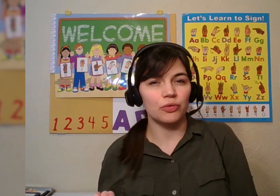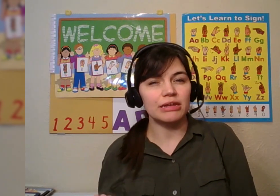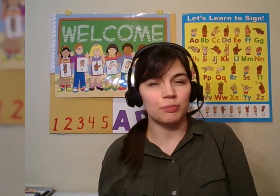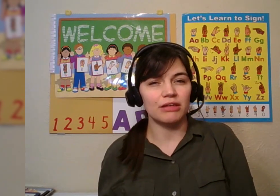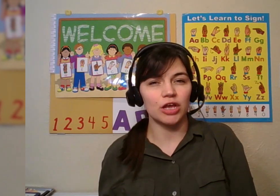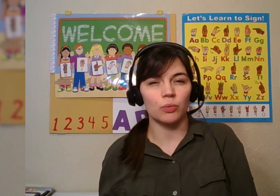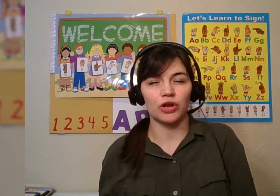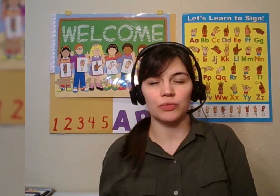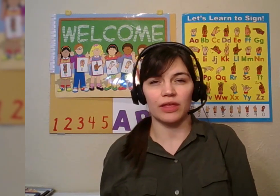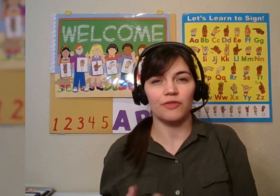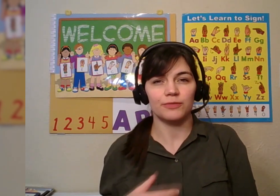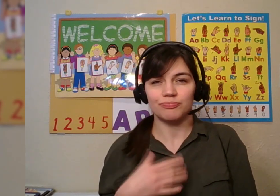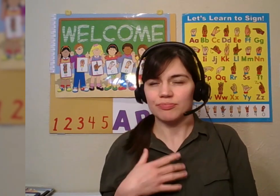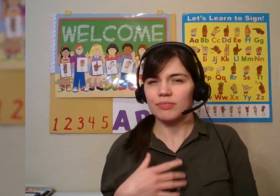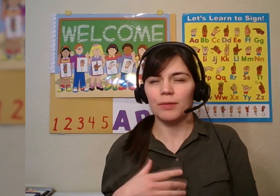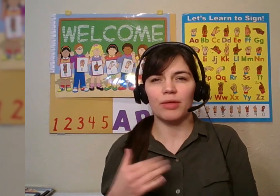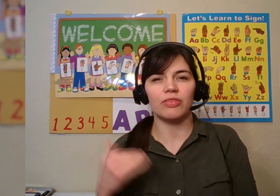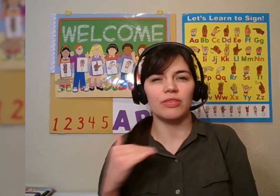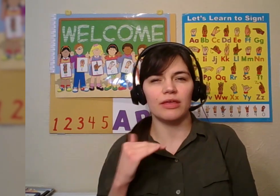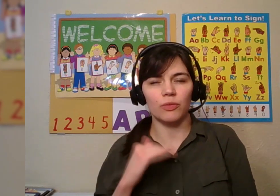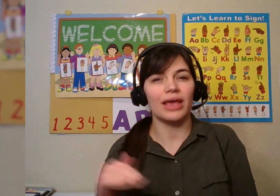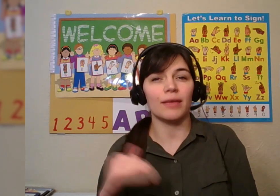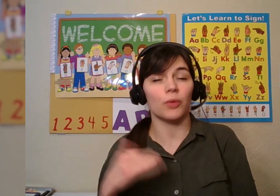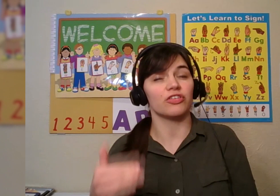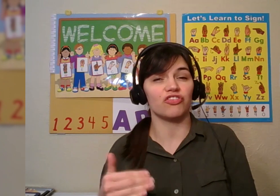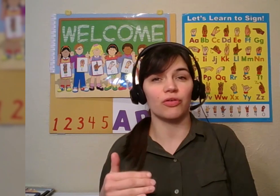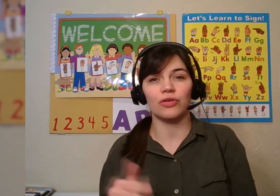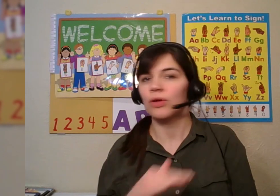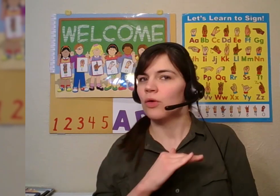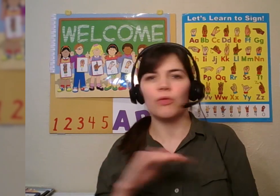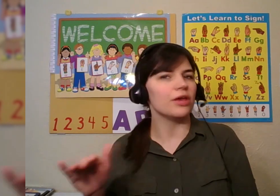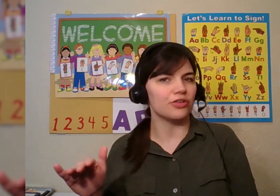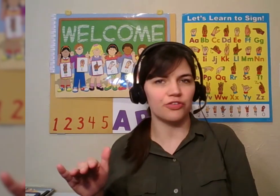depending on where you live. But the way I'm going to show you will be understood